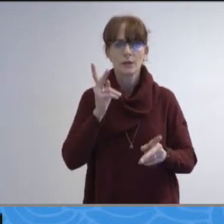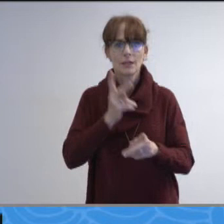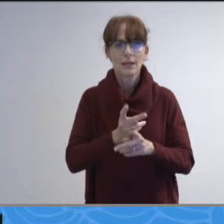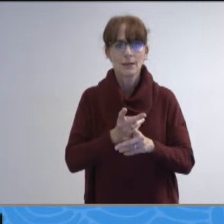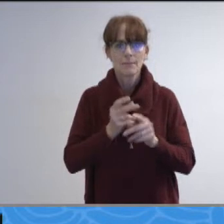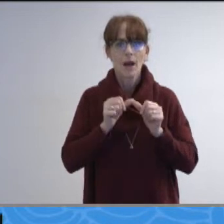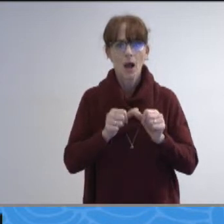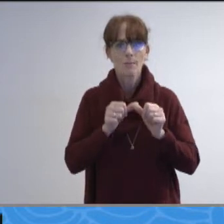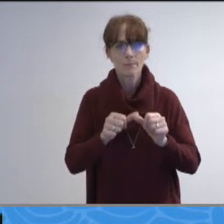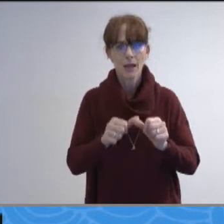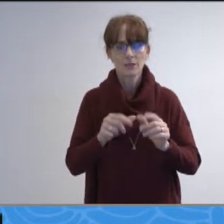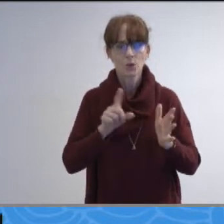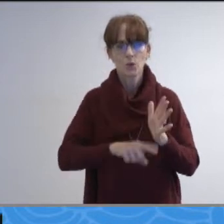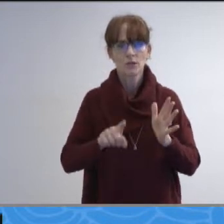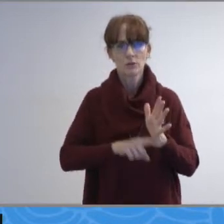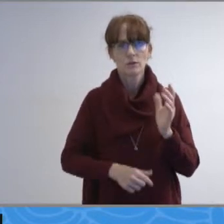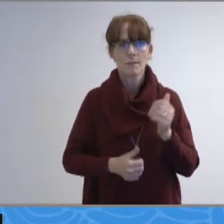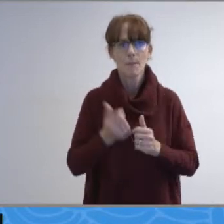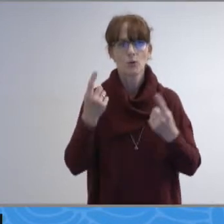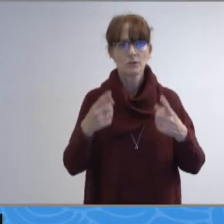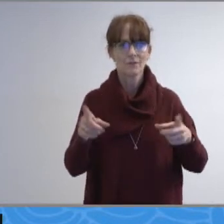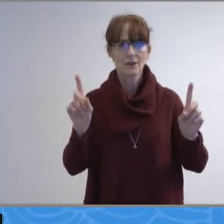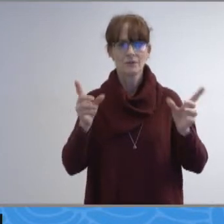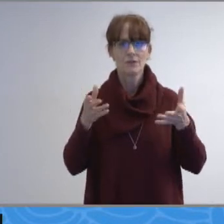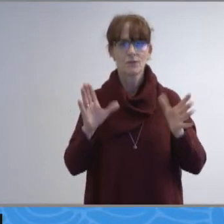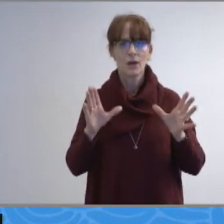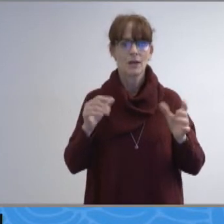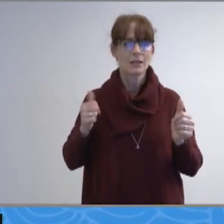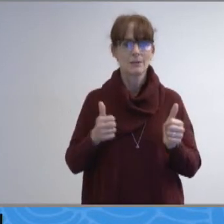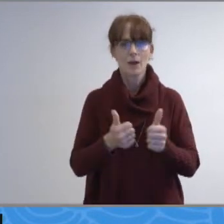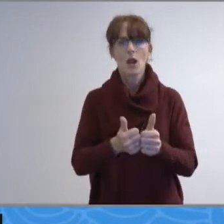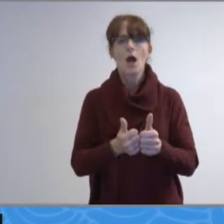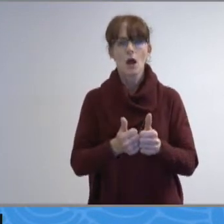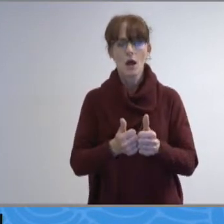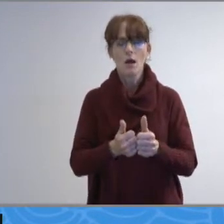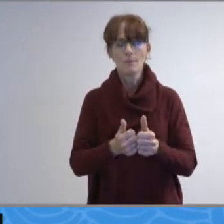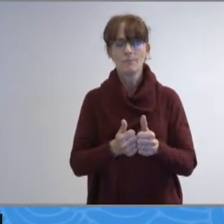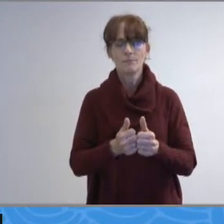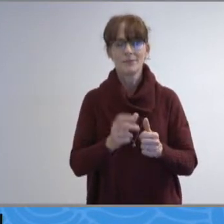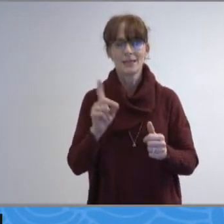And the research has shown that's the most effective way of getting kids caught up. So this gives us the data we need